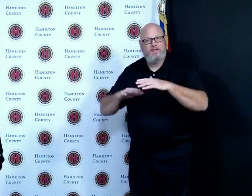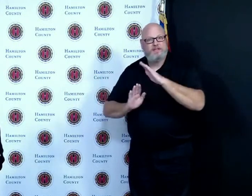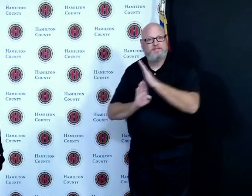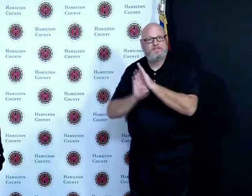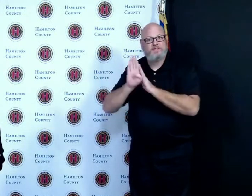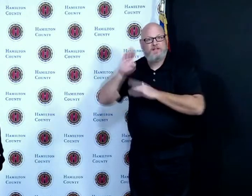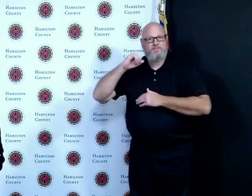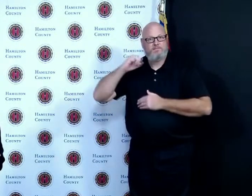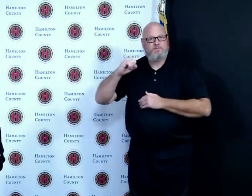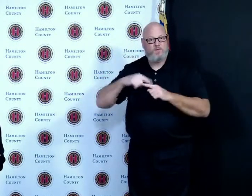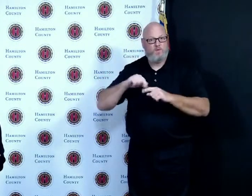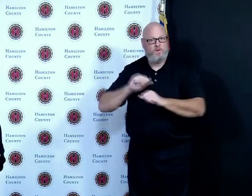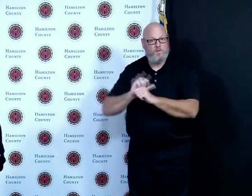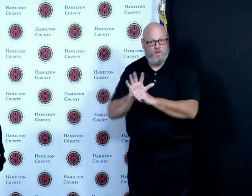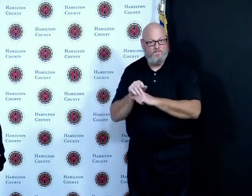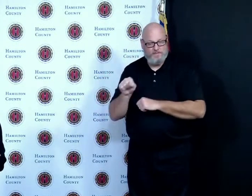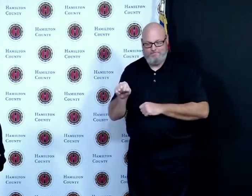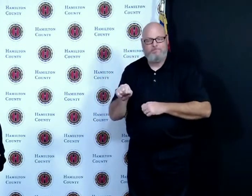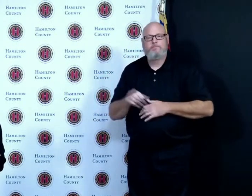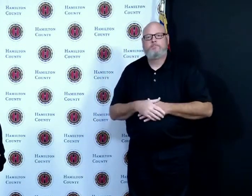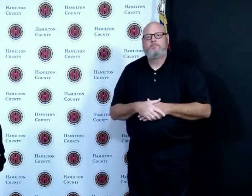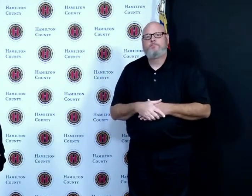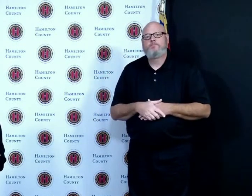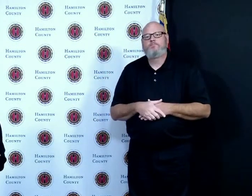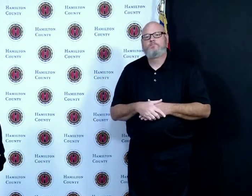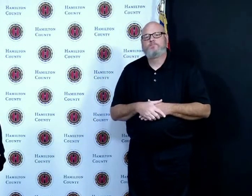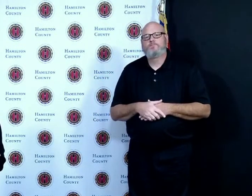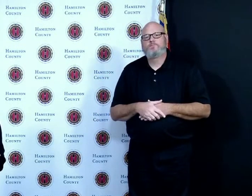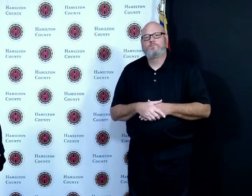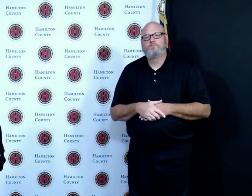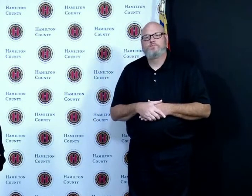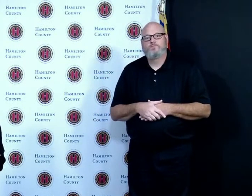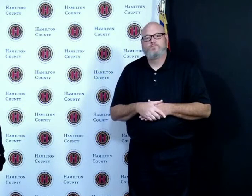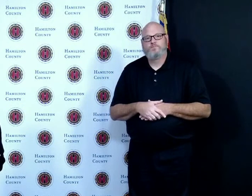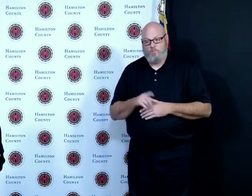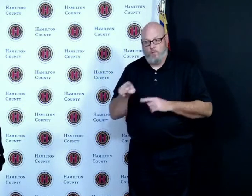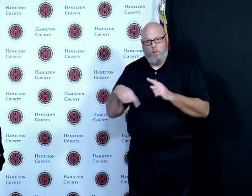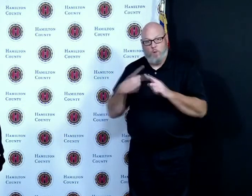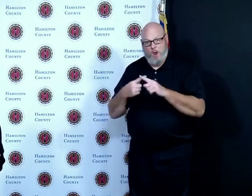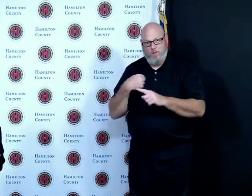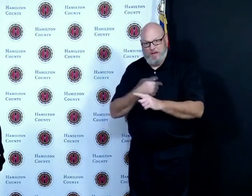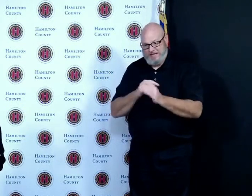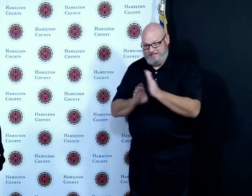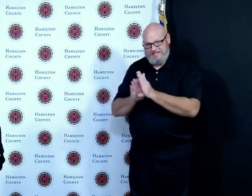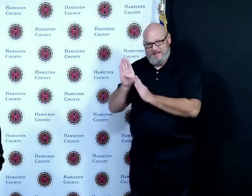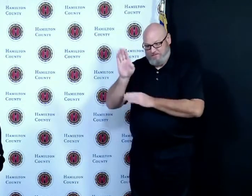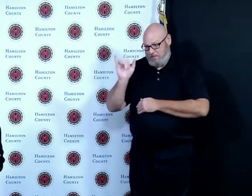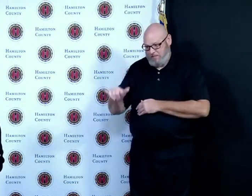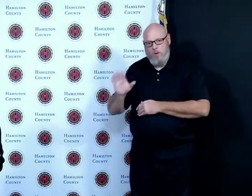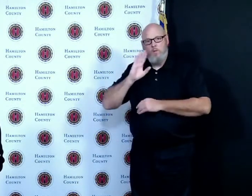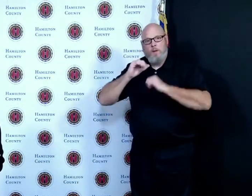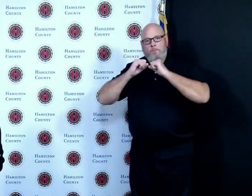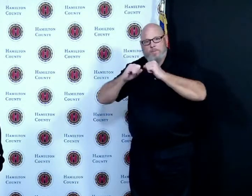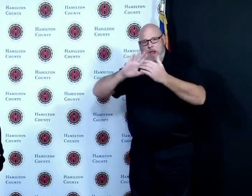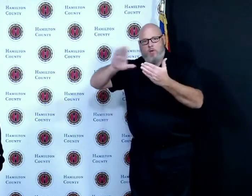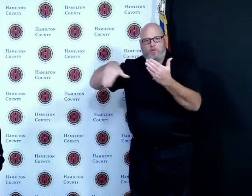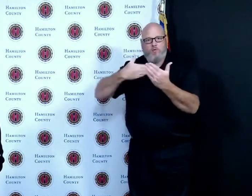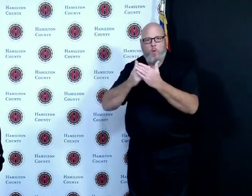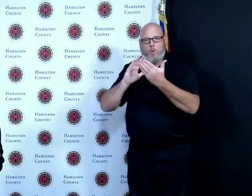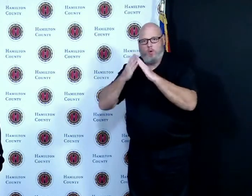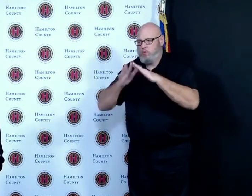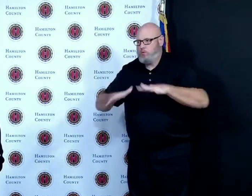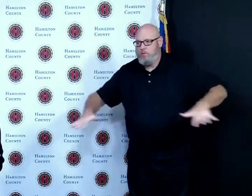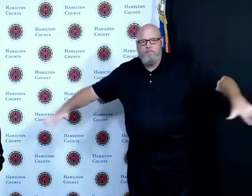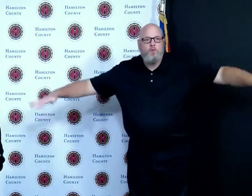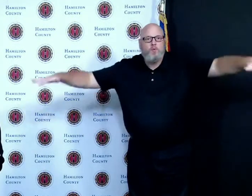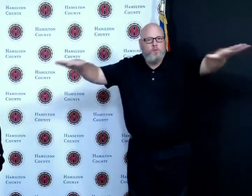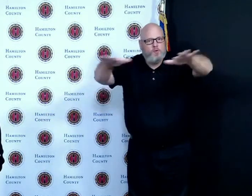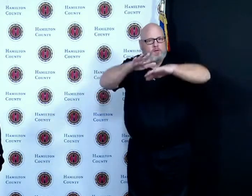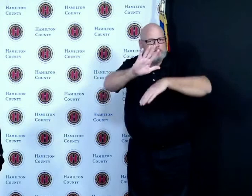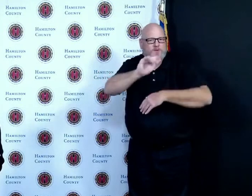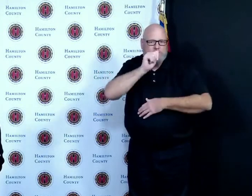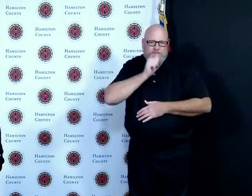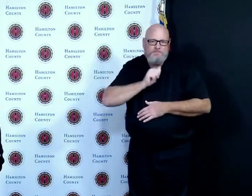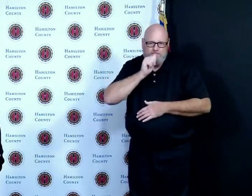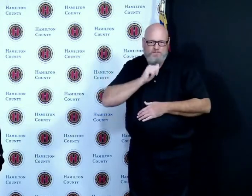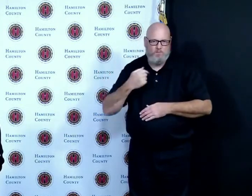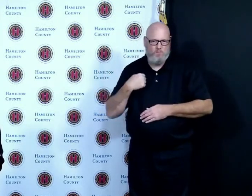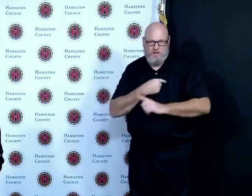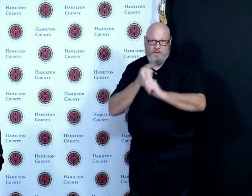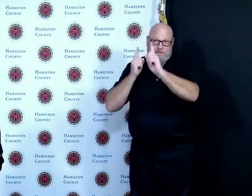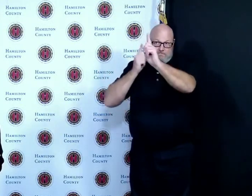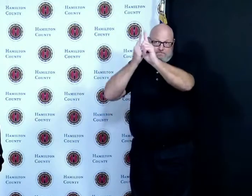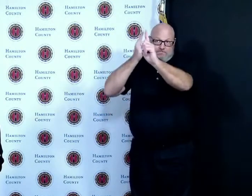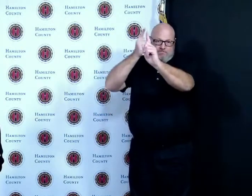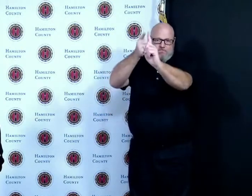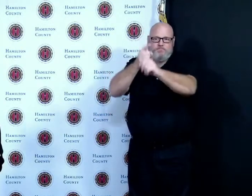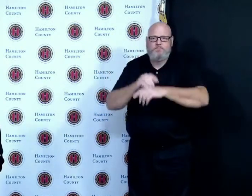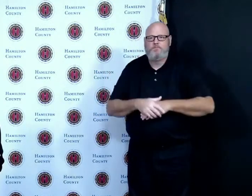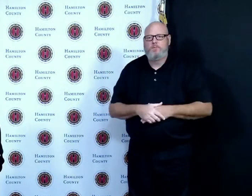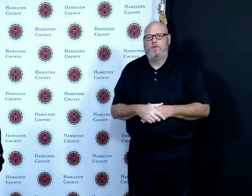numbers thank you Commissioner and good morning there's a this has definitely been a week where